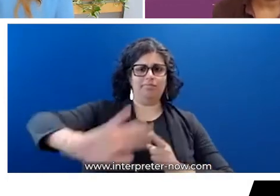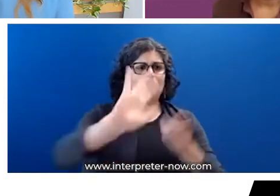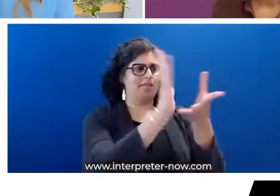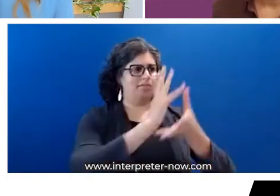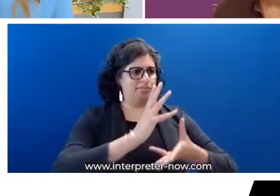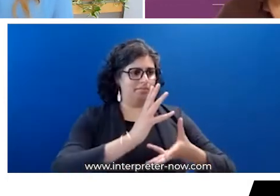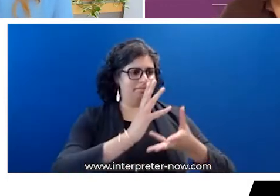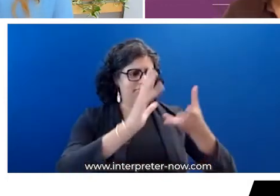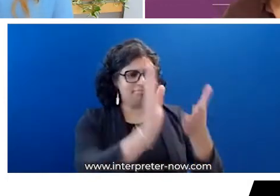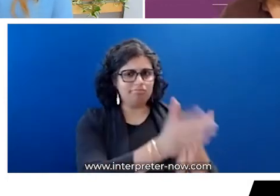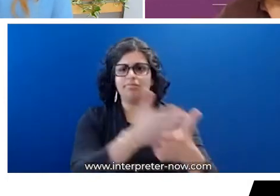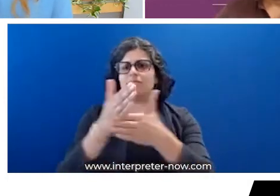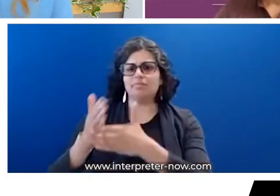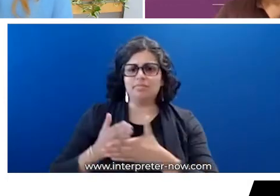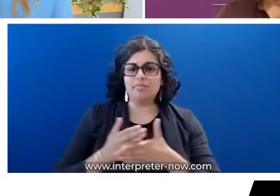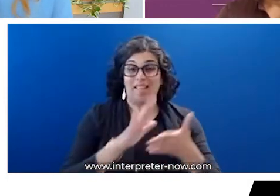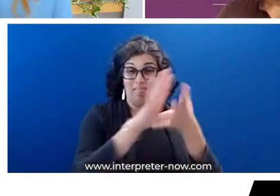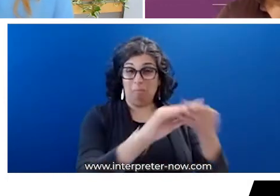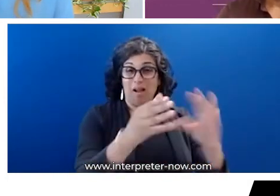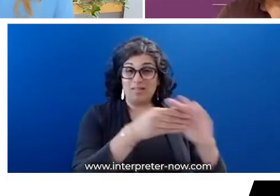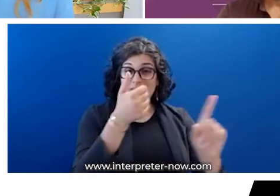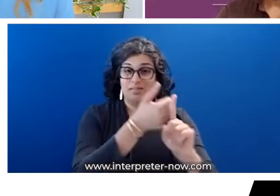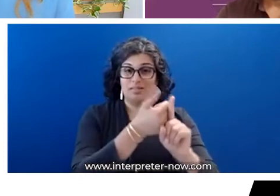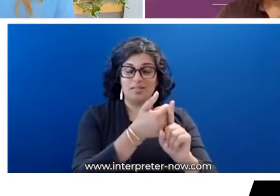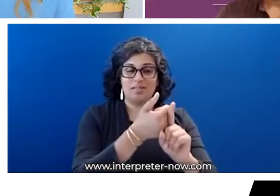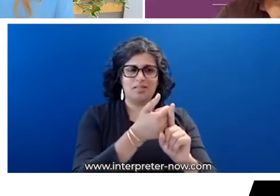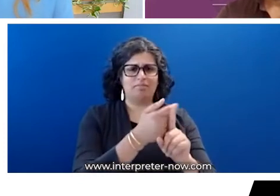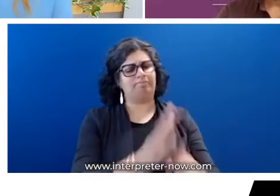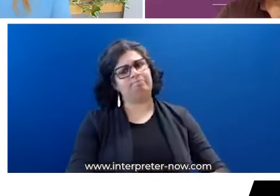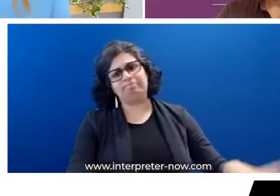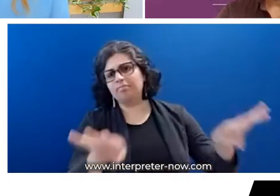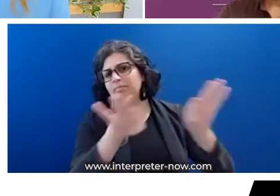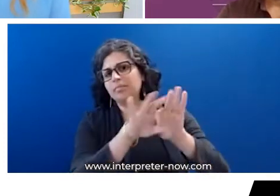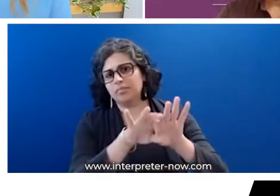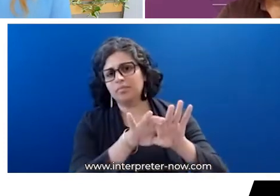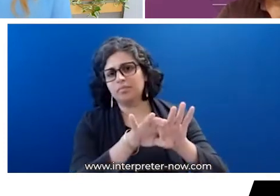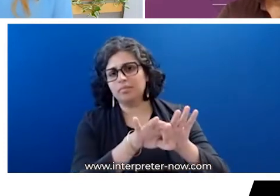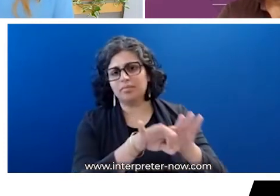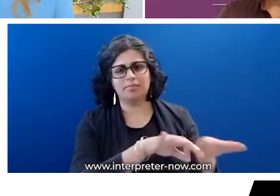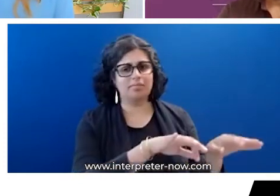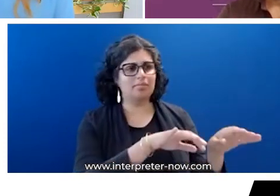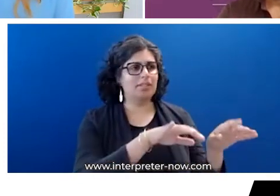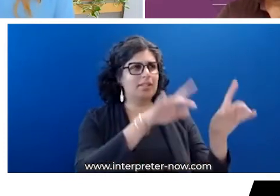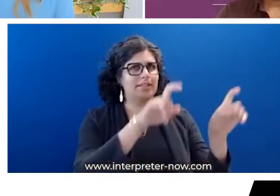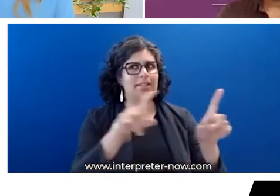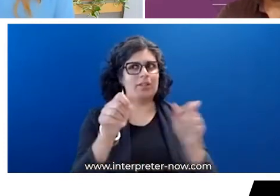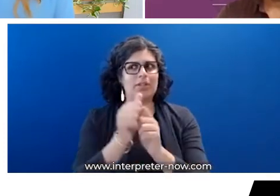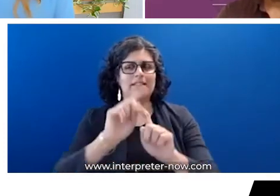And also, in the message, I think is really crucial to test with different people too along the way.